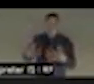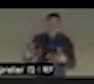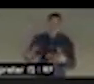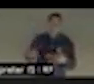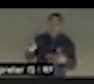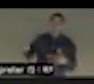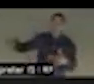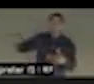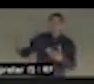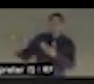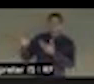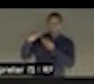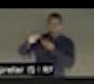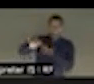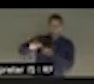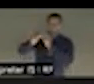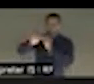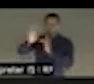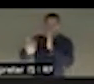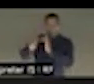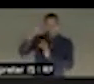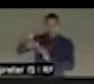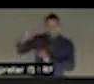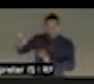So the main aim of the project is to help